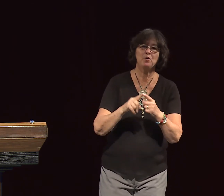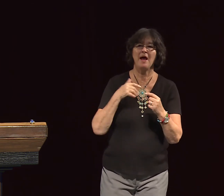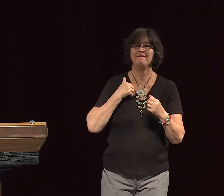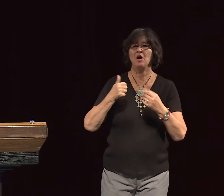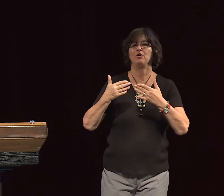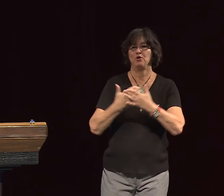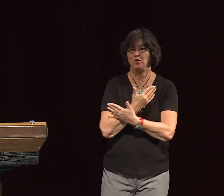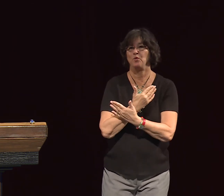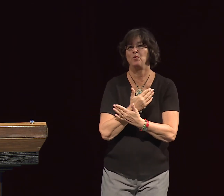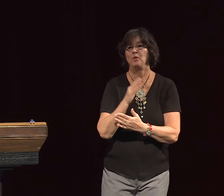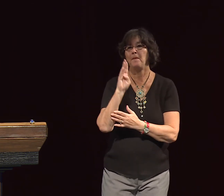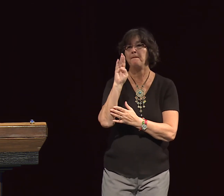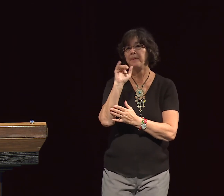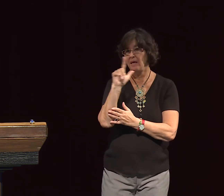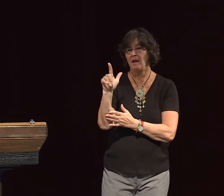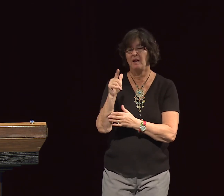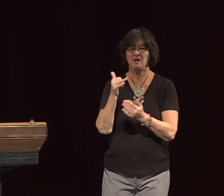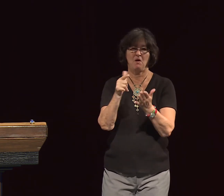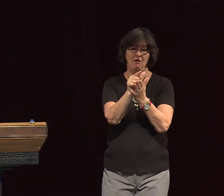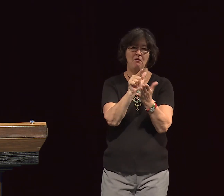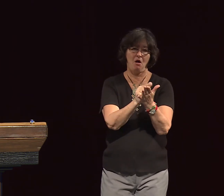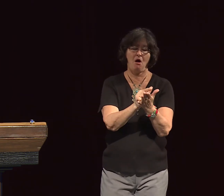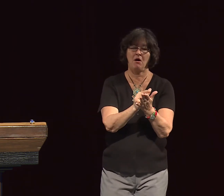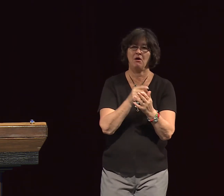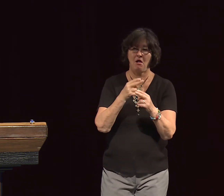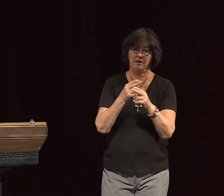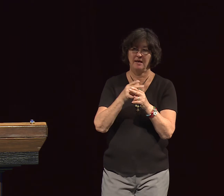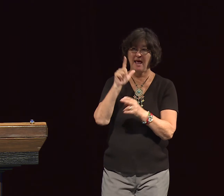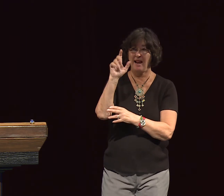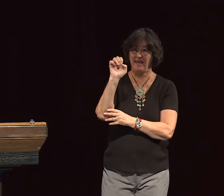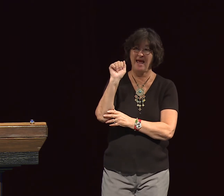So we need this new legislation, LEAD-K,